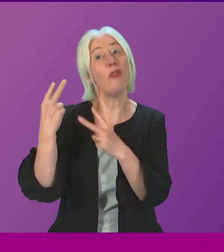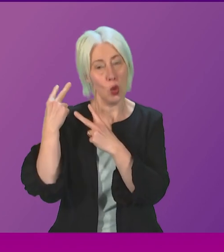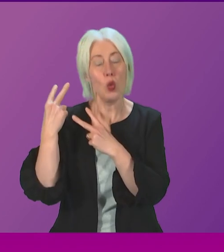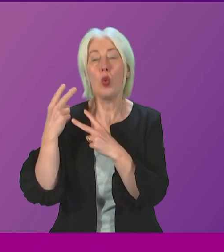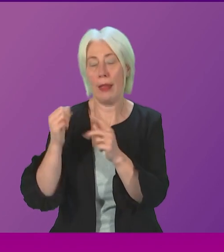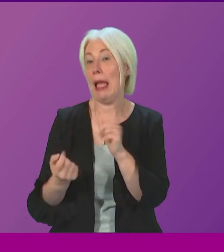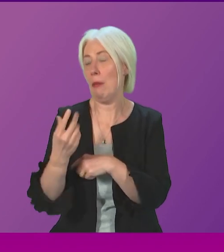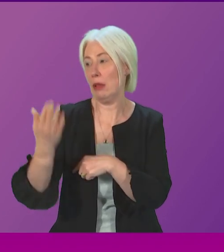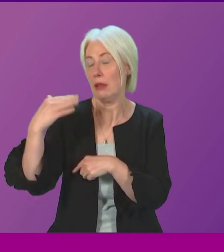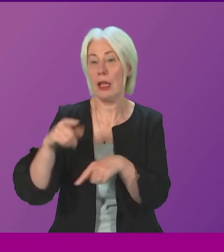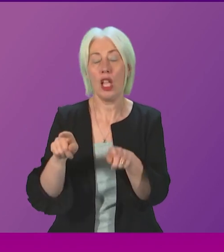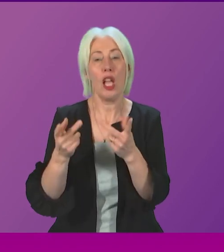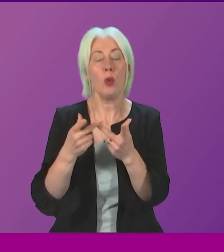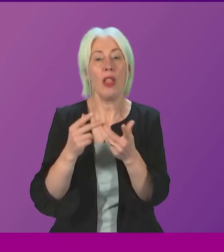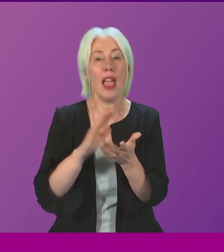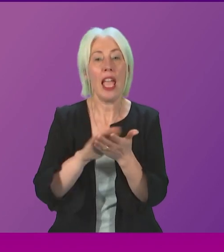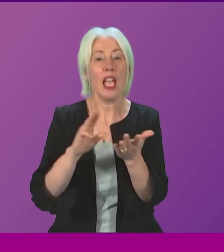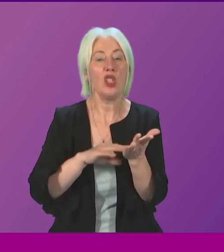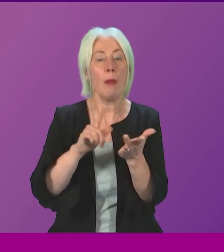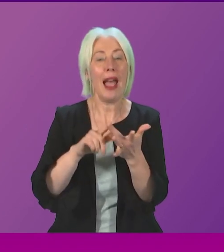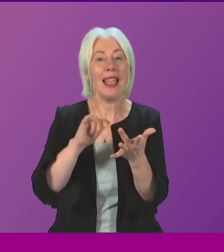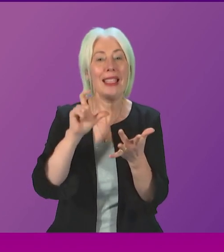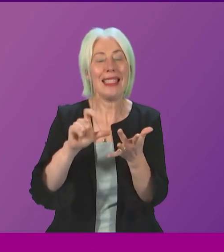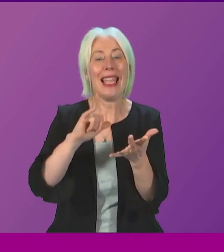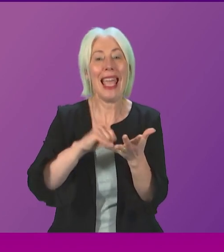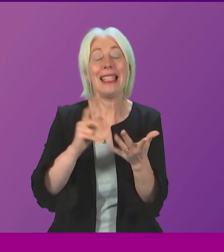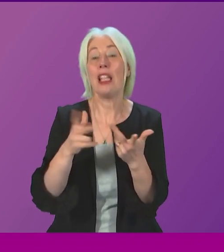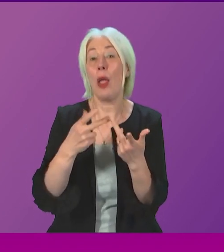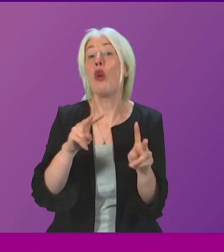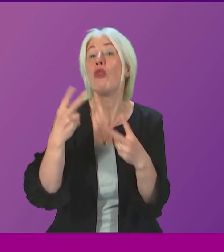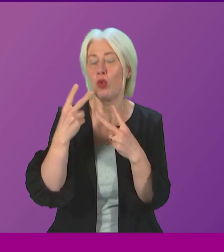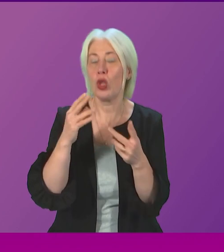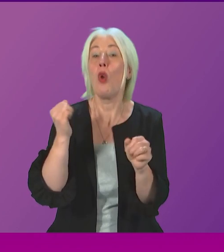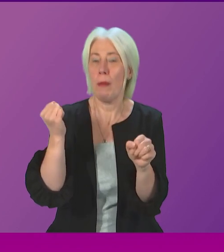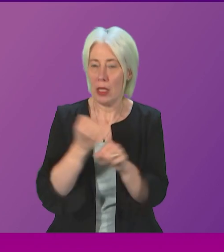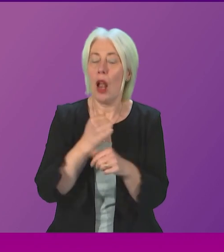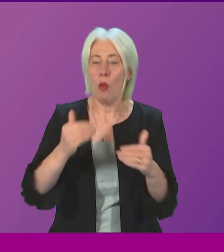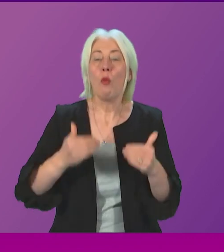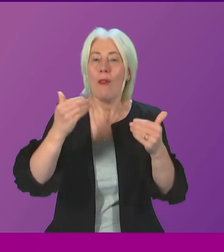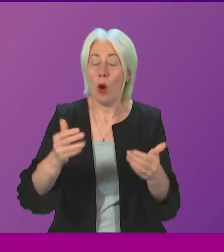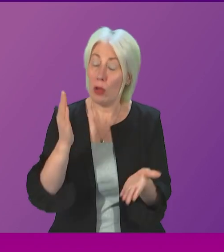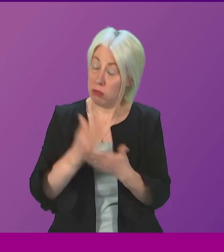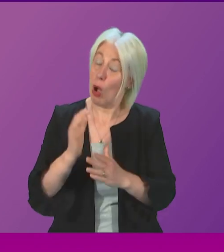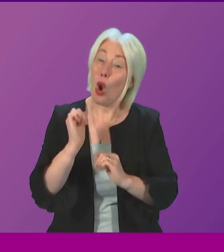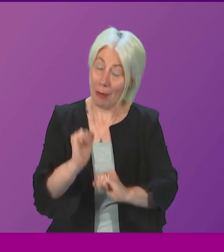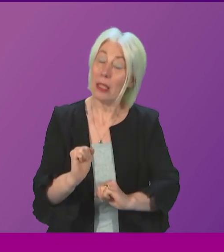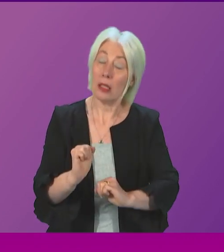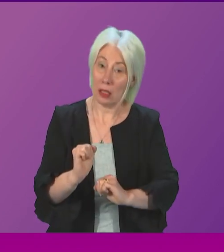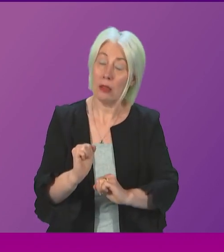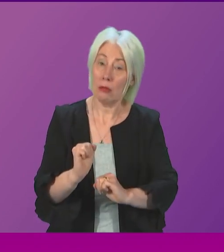from His Majesty’s Inspectorate of Constabulary in Scotland in that regard. If there is more work that we can do, I absolutely commit to responding to the challenge that